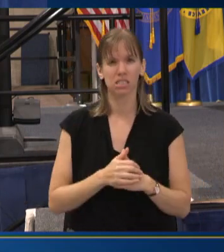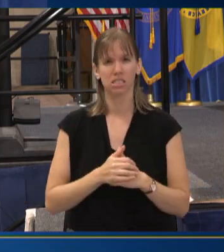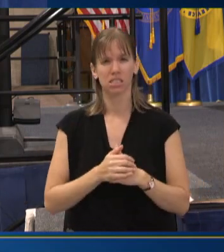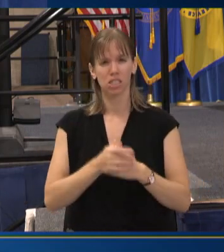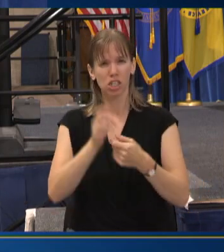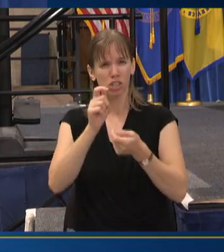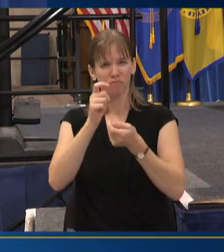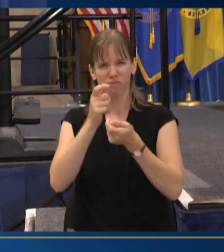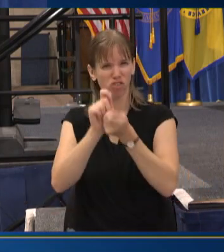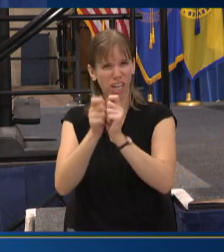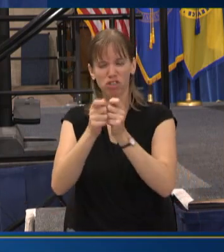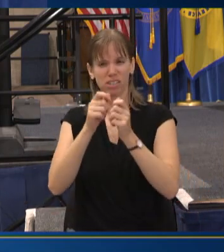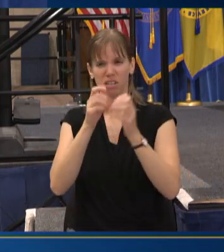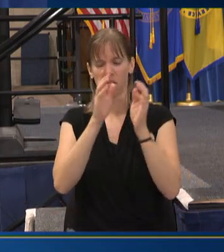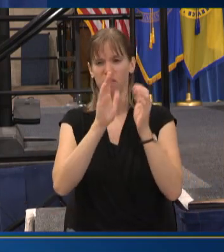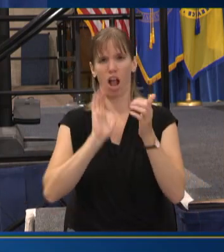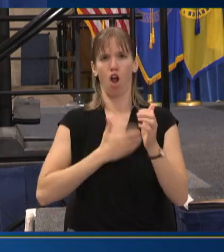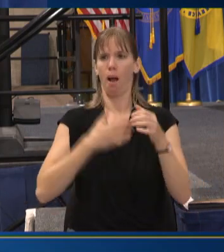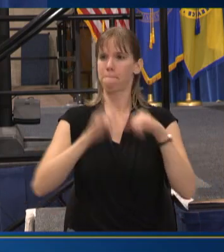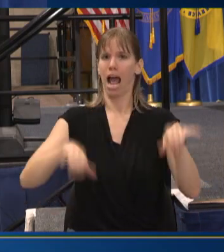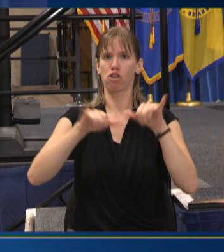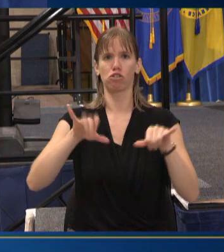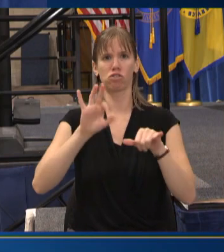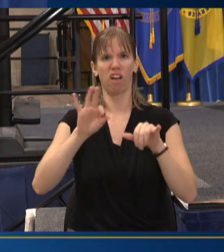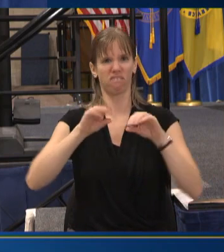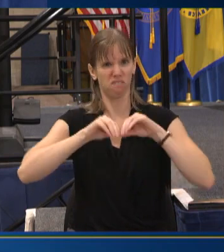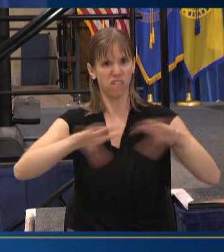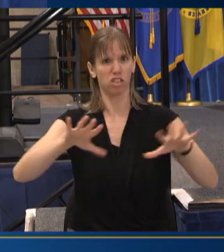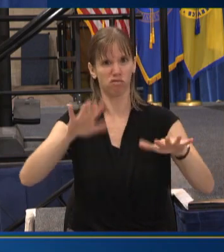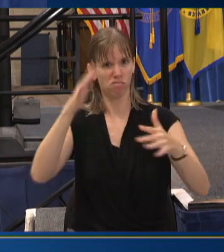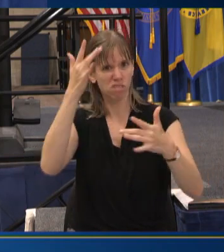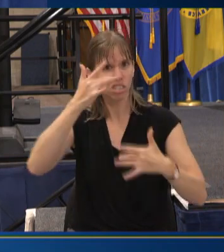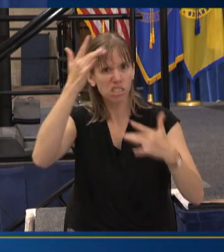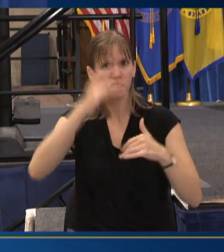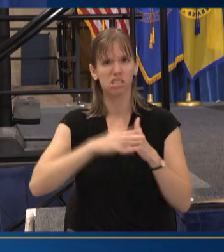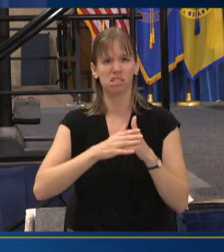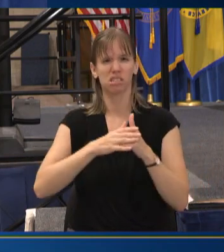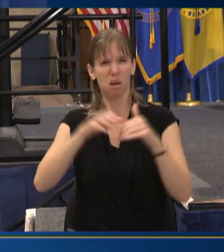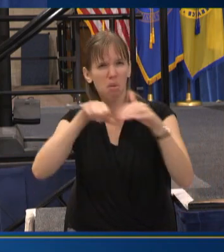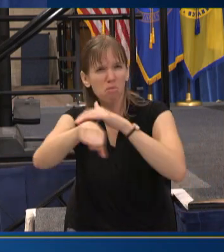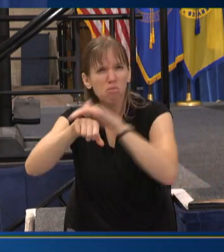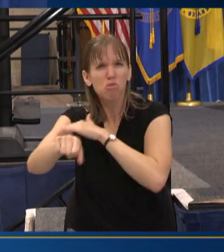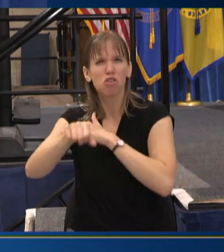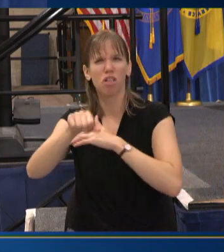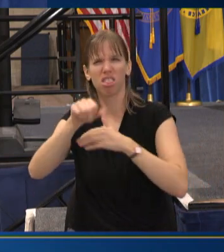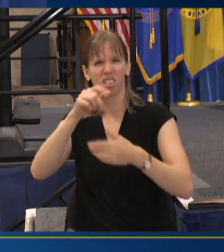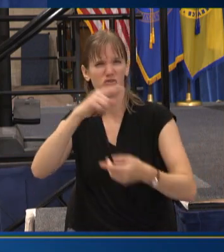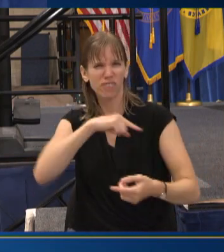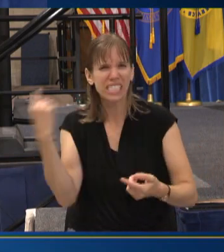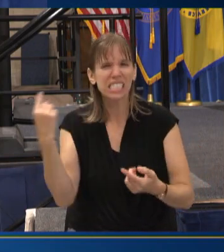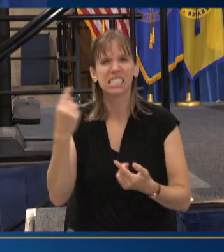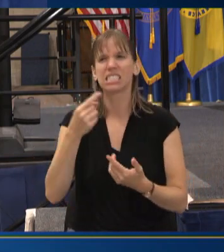diseases and risks to pregnancy, birth outcomes and also risks to mental health.